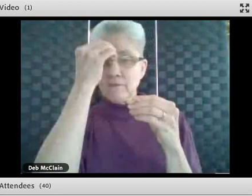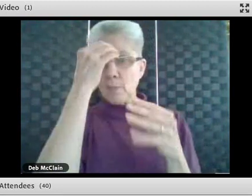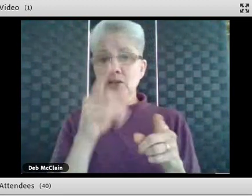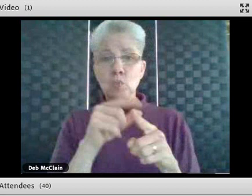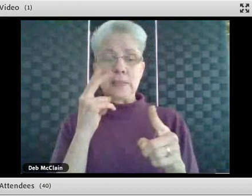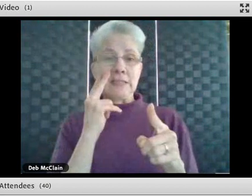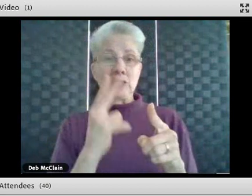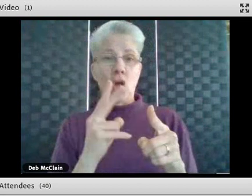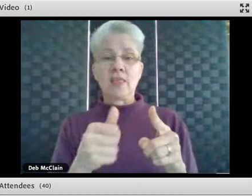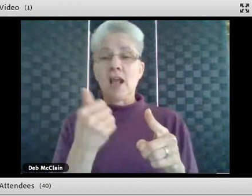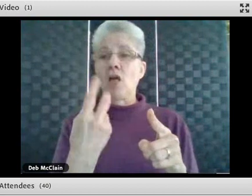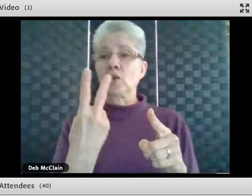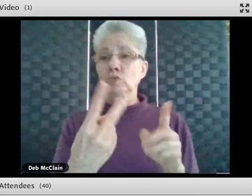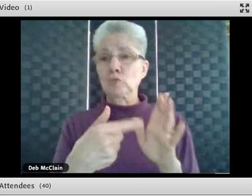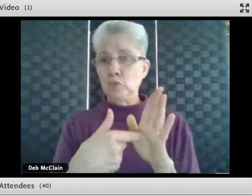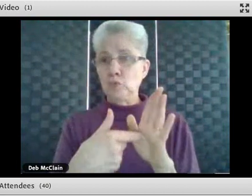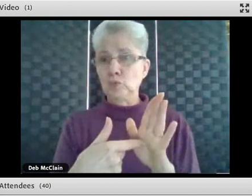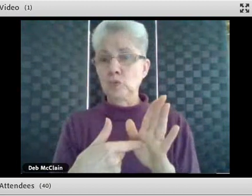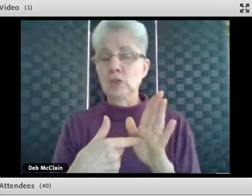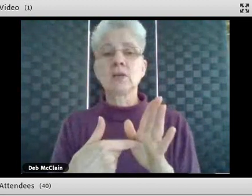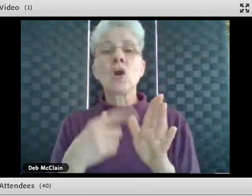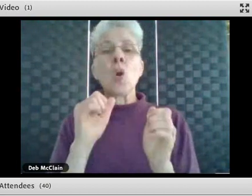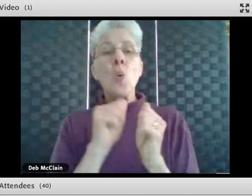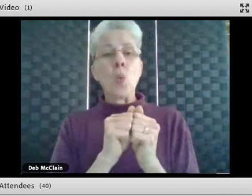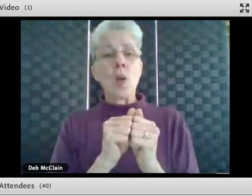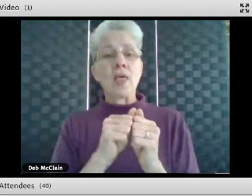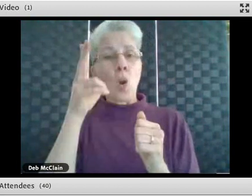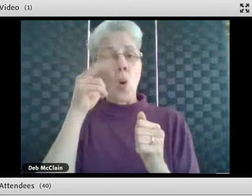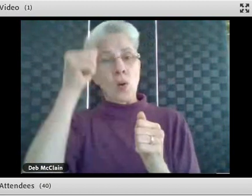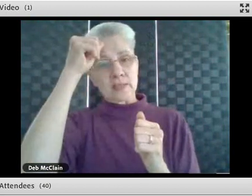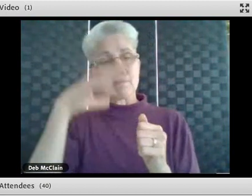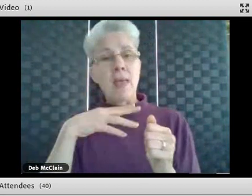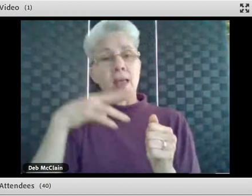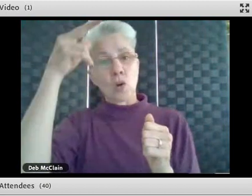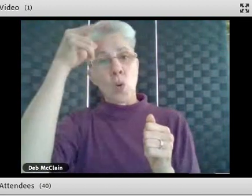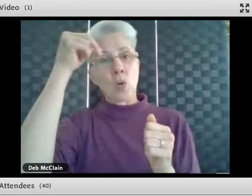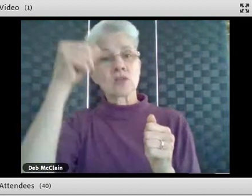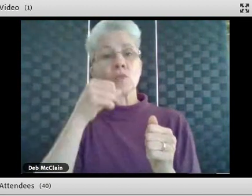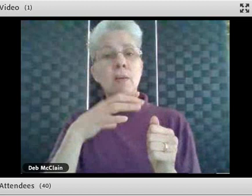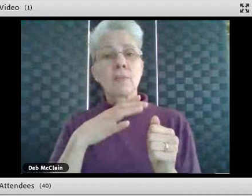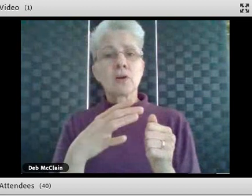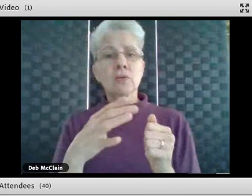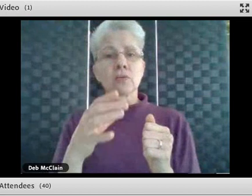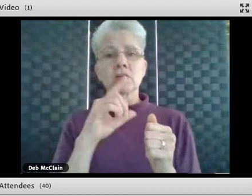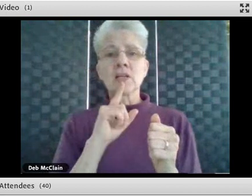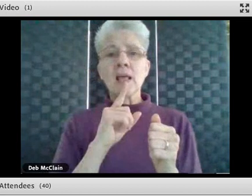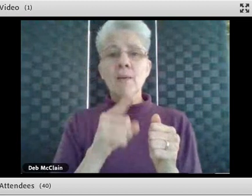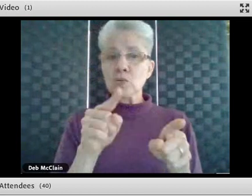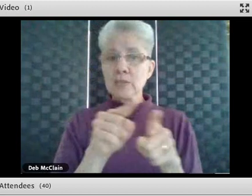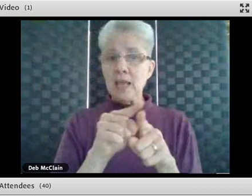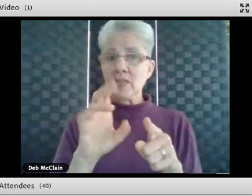in the other two resources, with horsemen and horsewomen being that authorized form that we see at the top of the screen.